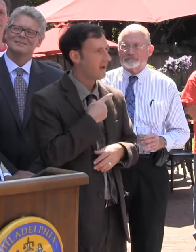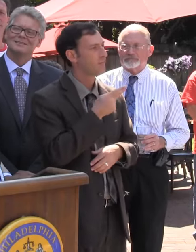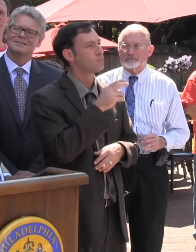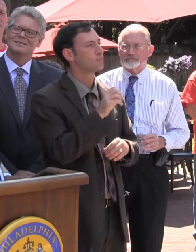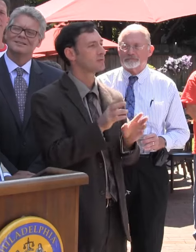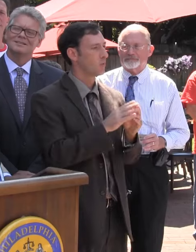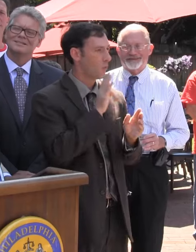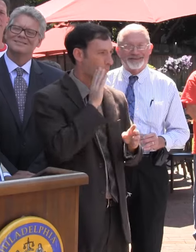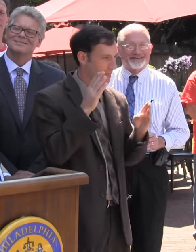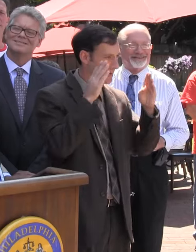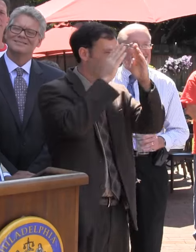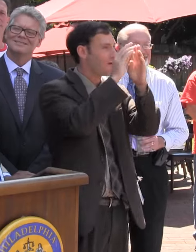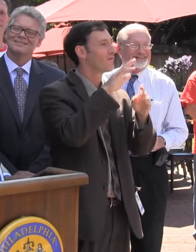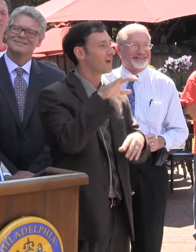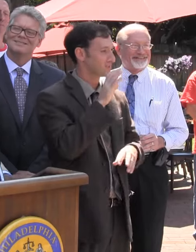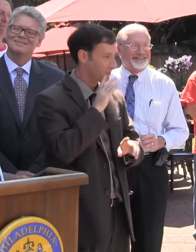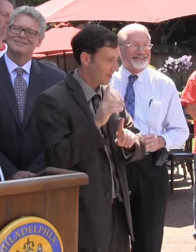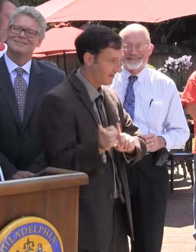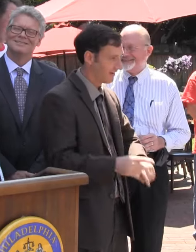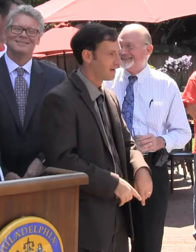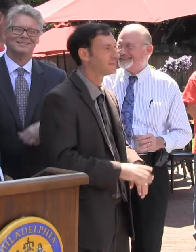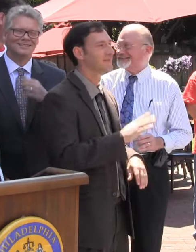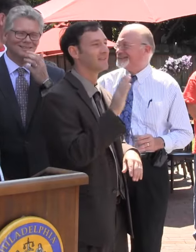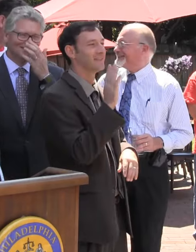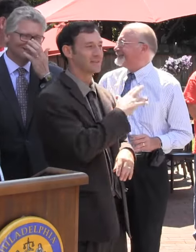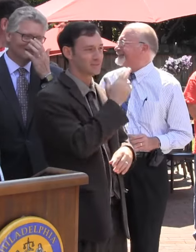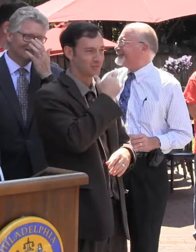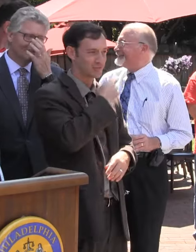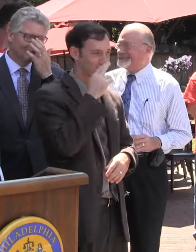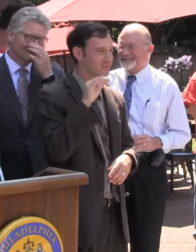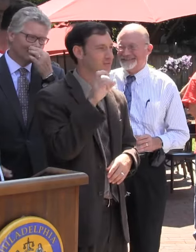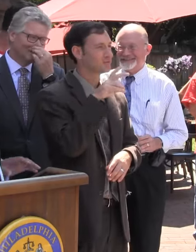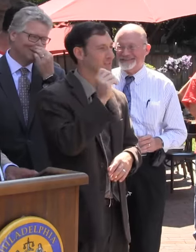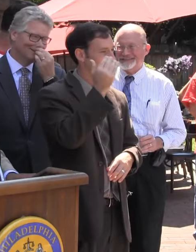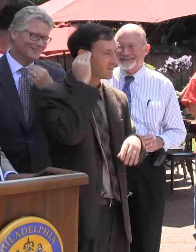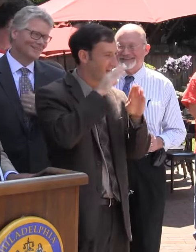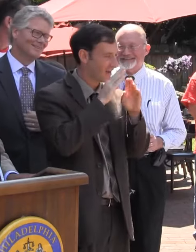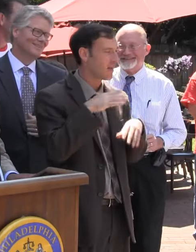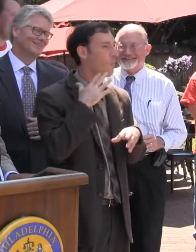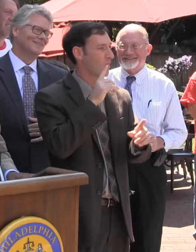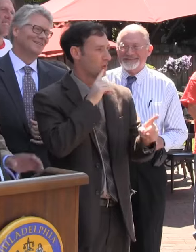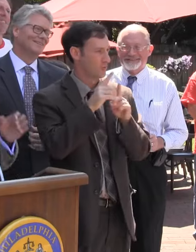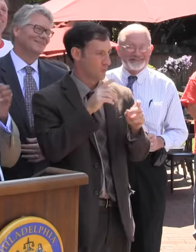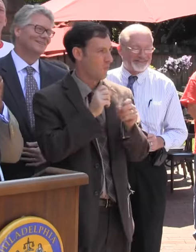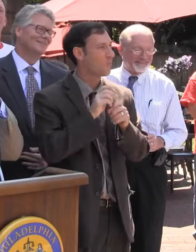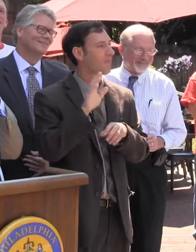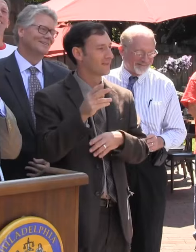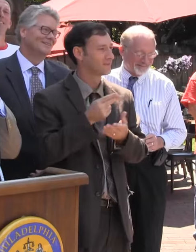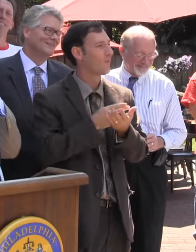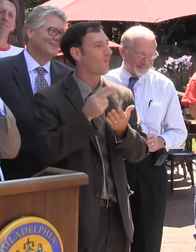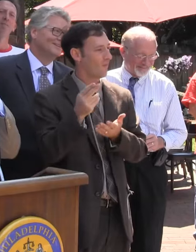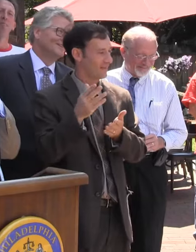will Pope Francis come to Jack's Firehouse. I will talk to his holiness about his culinary